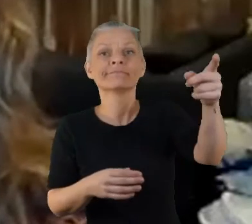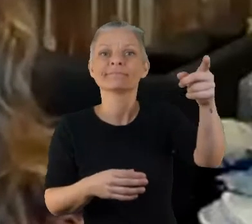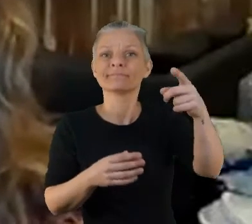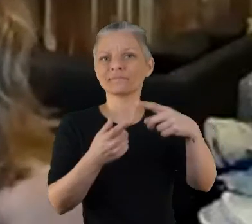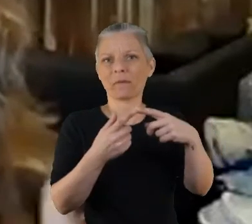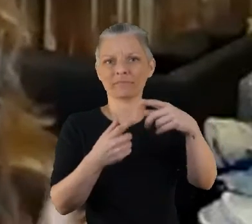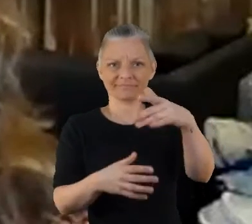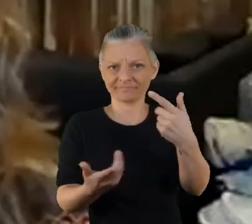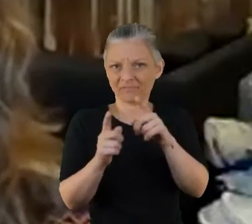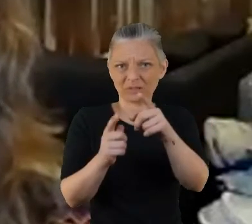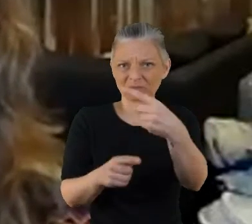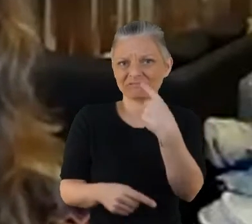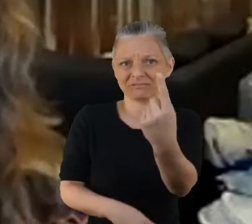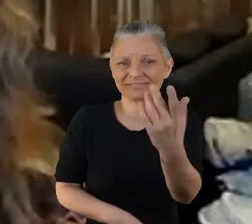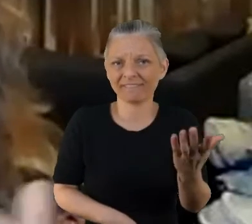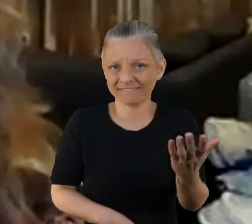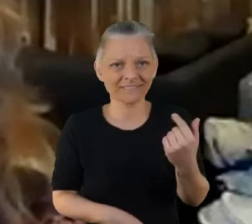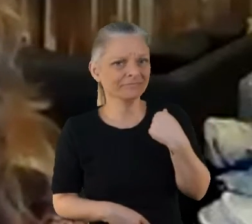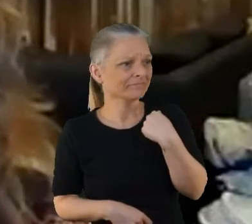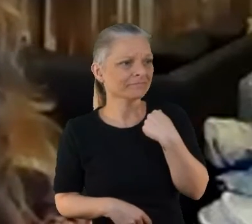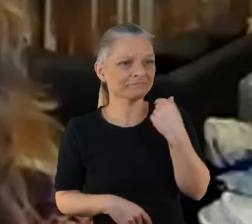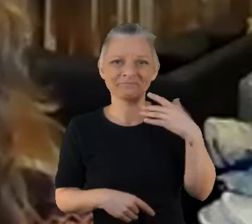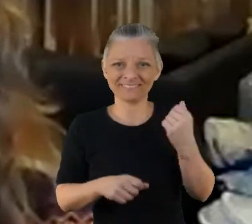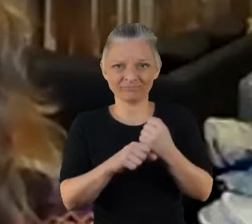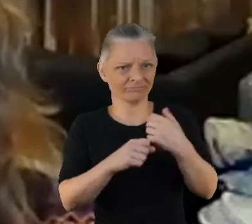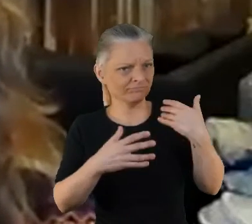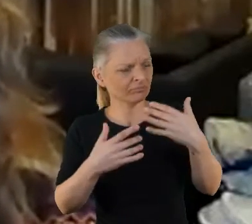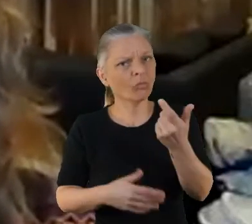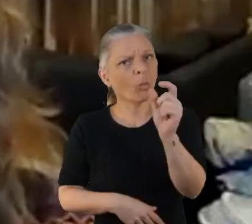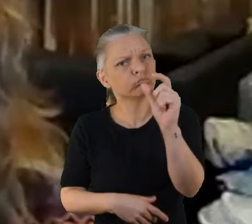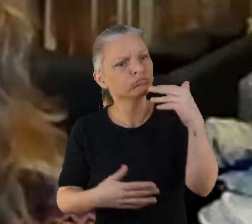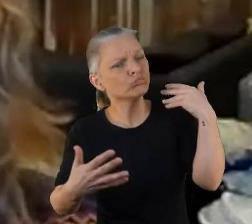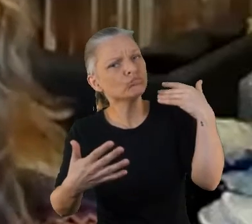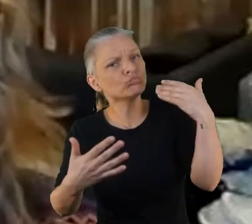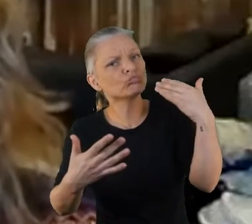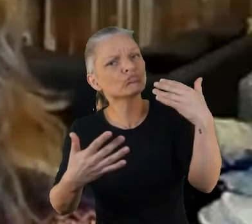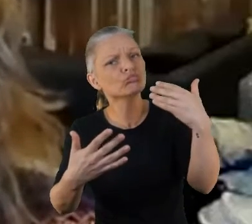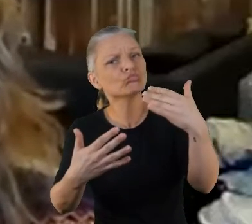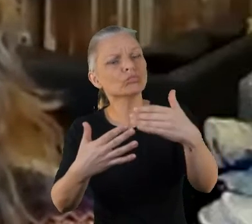doing that one to one work, like Graham for example, which is fantastic. And so, I think